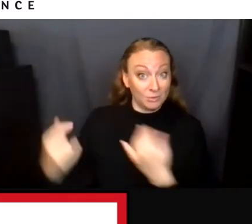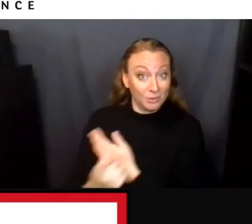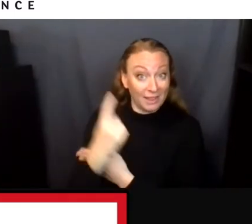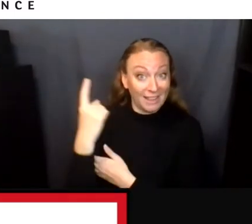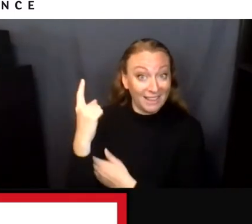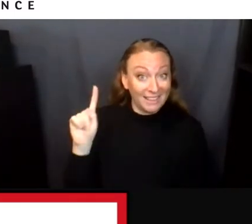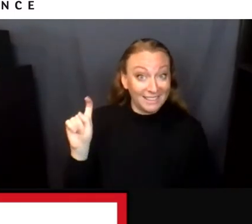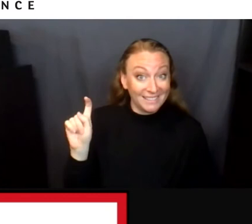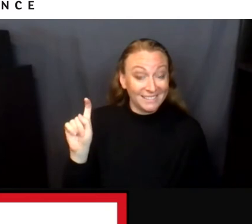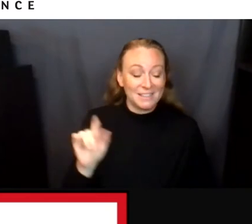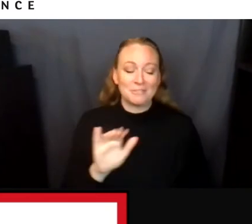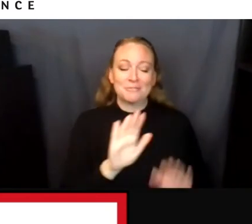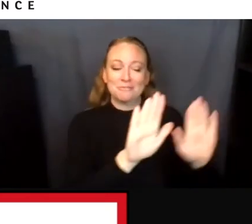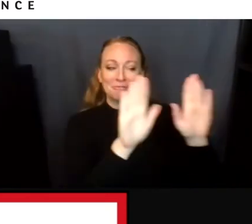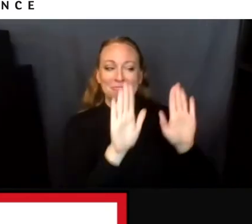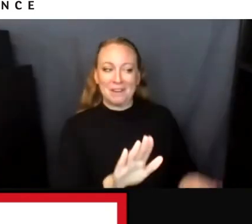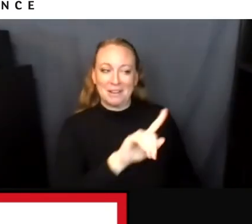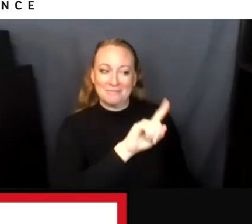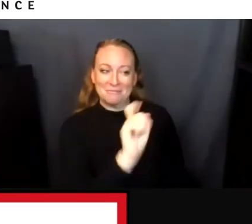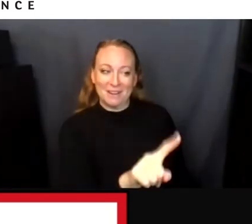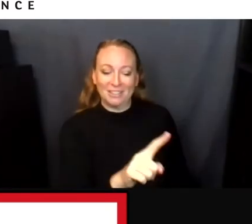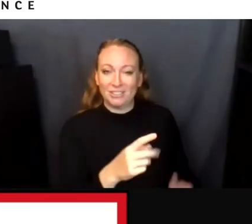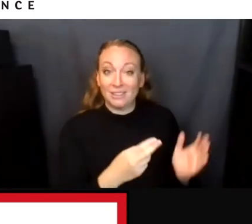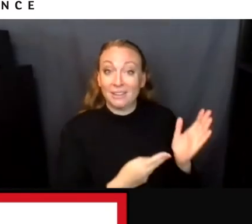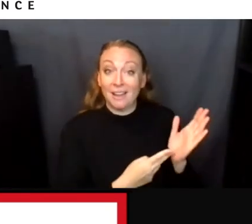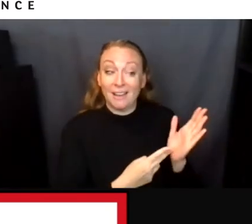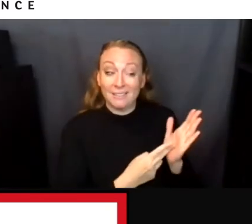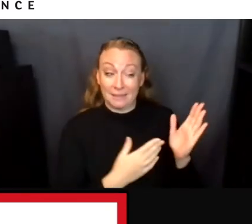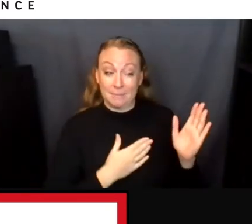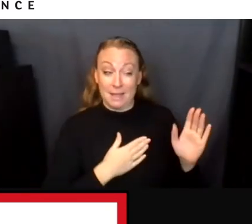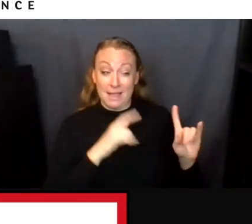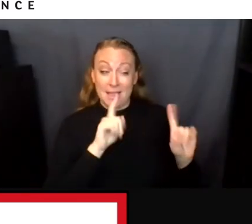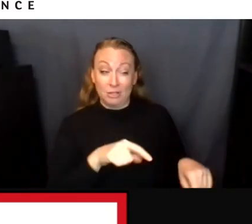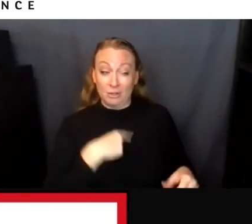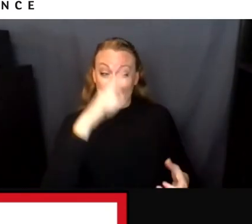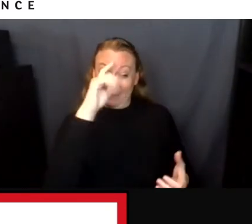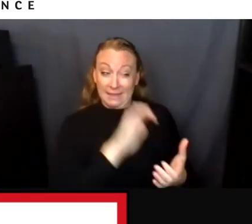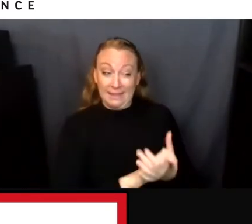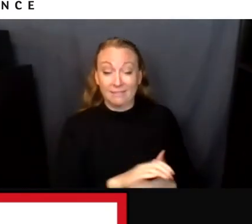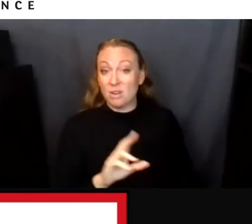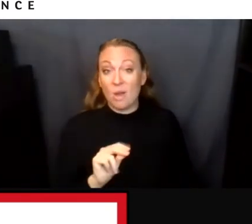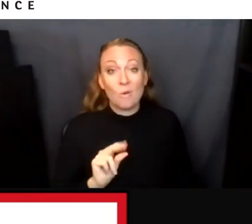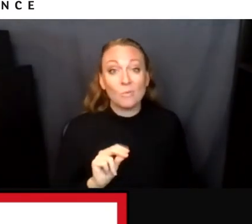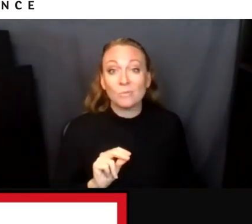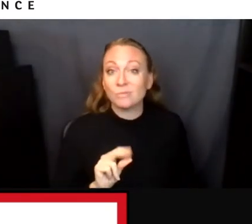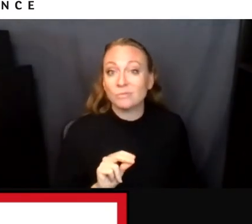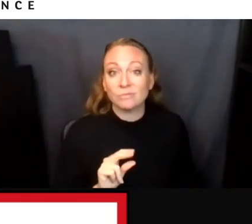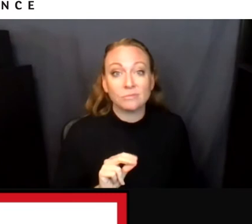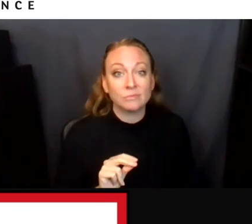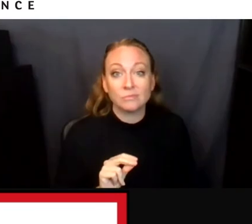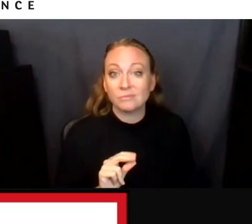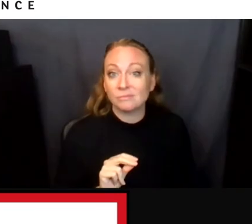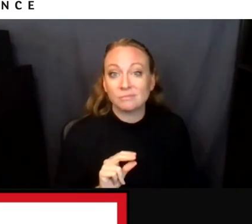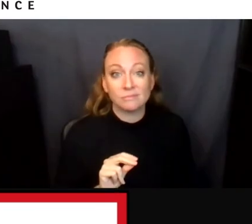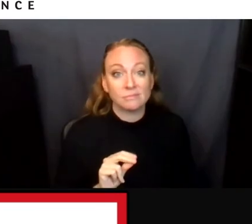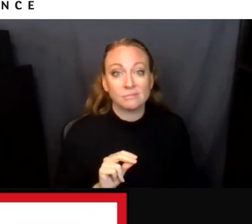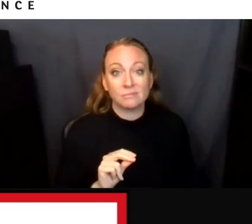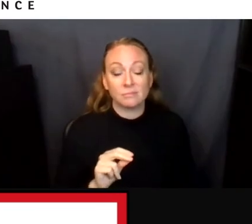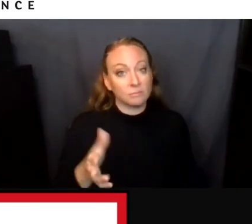The answer I honestly believe is no. That when we adopted it